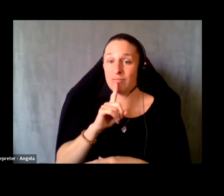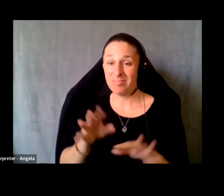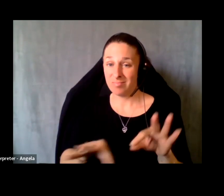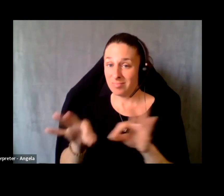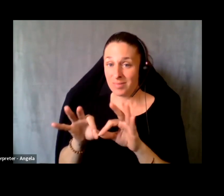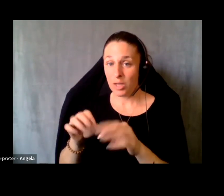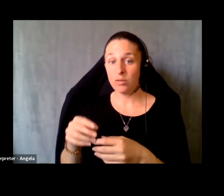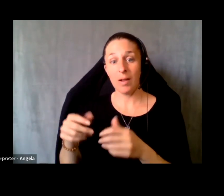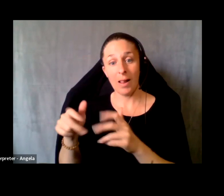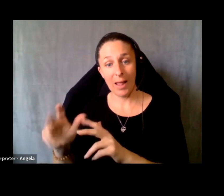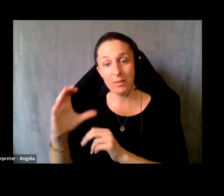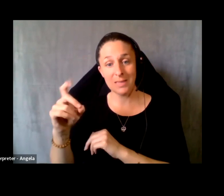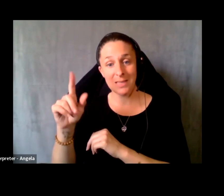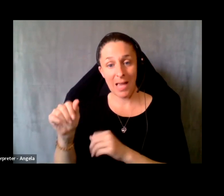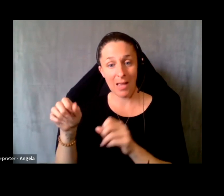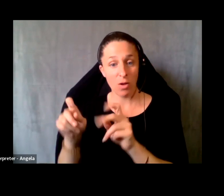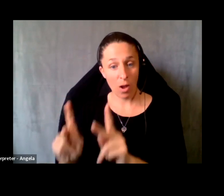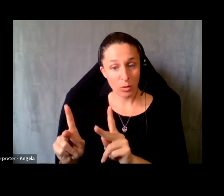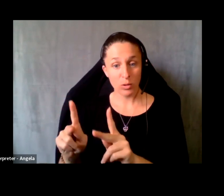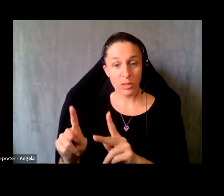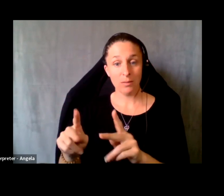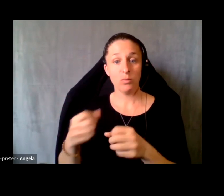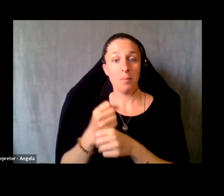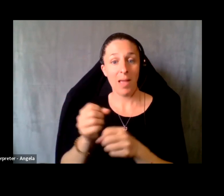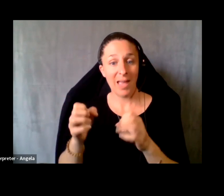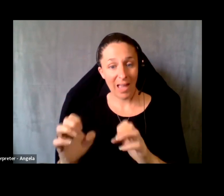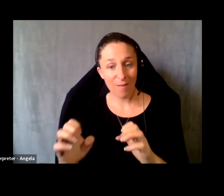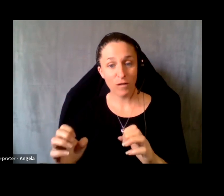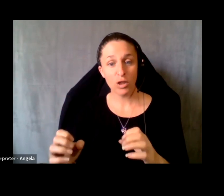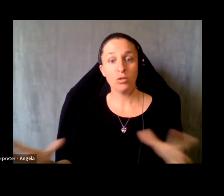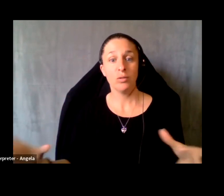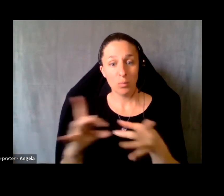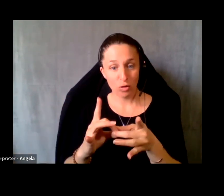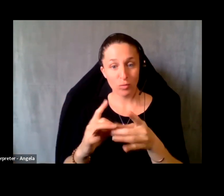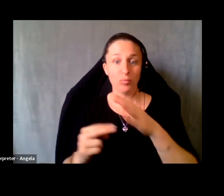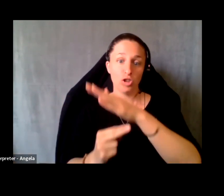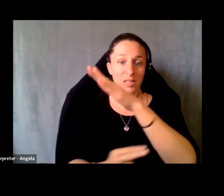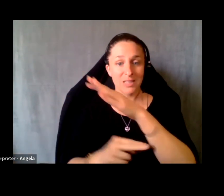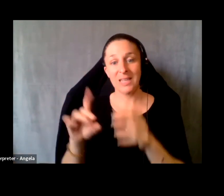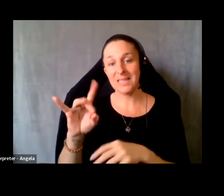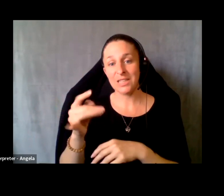CDA the opportunity to make an effort to bridge the digital divide. And the programs that